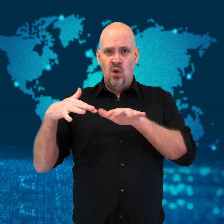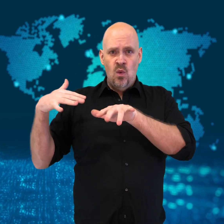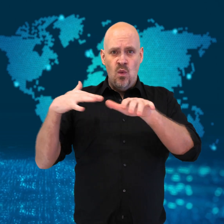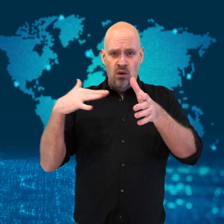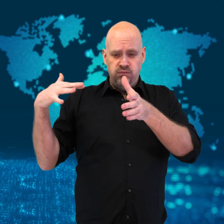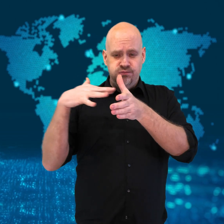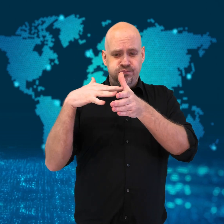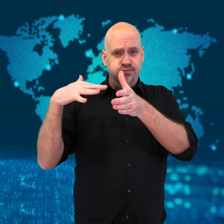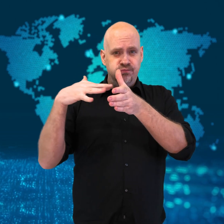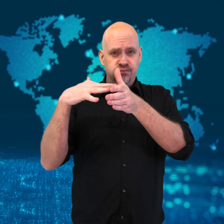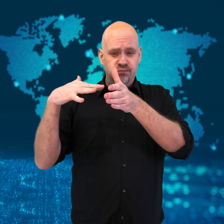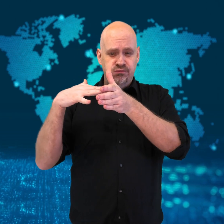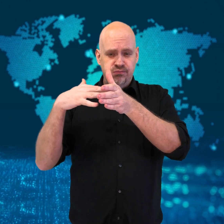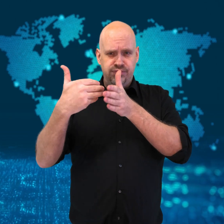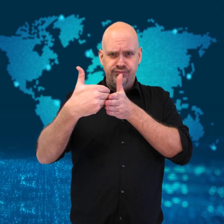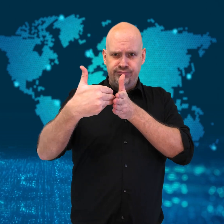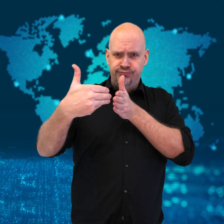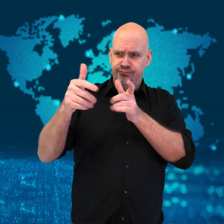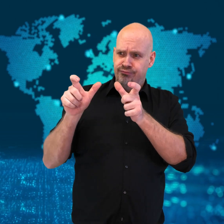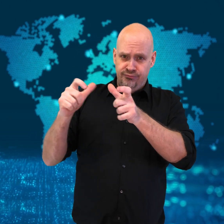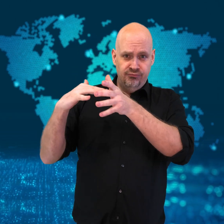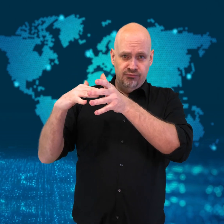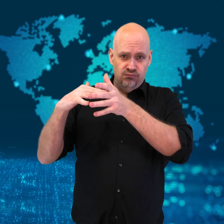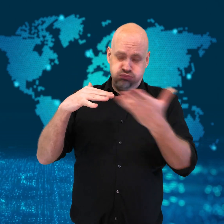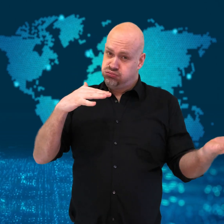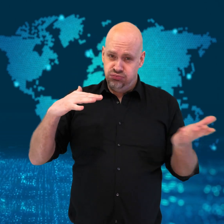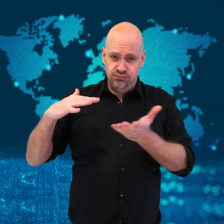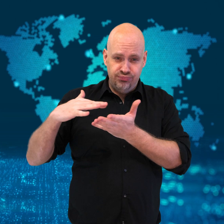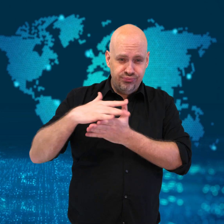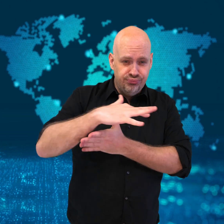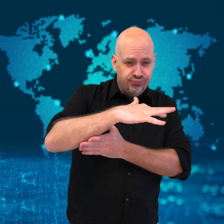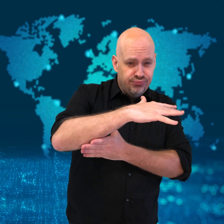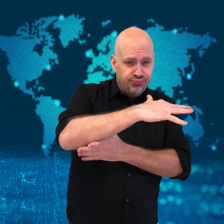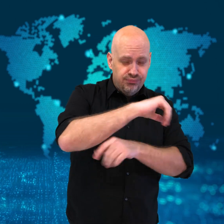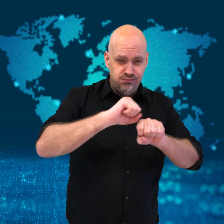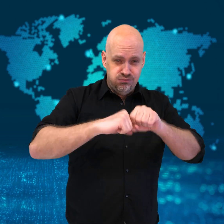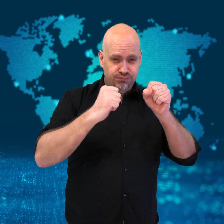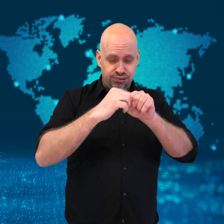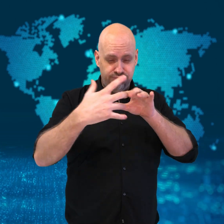into a dam and breaking it into pieces.